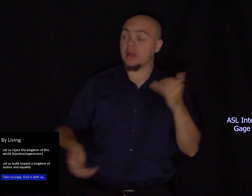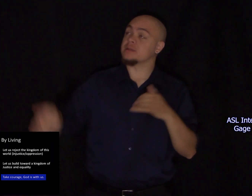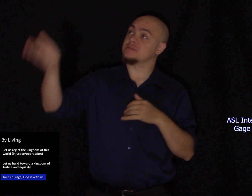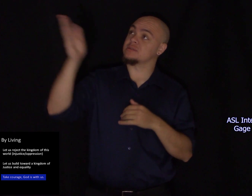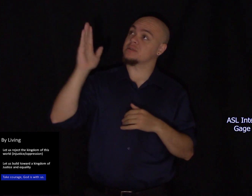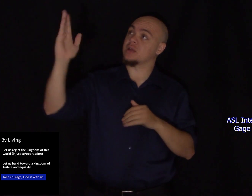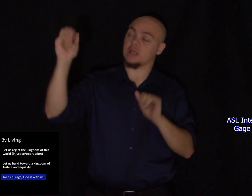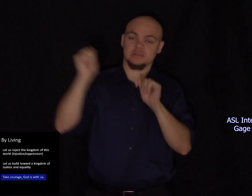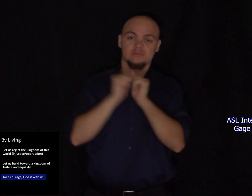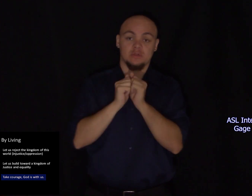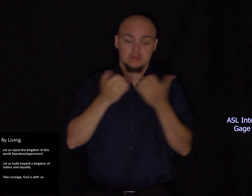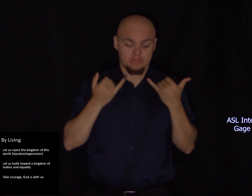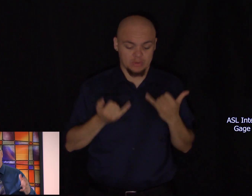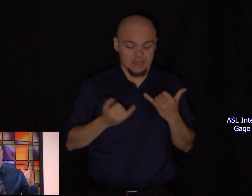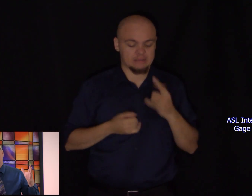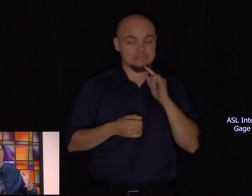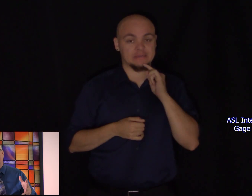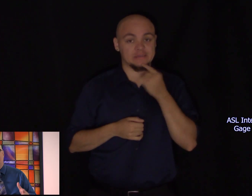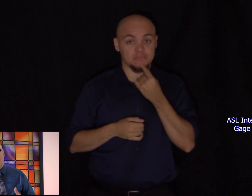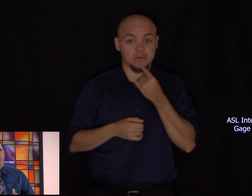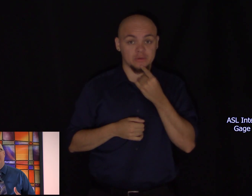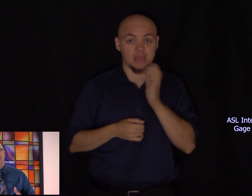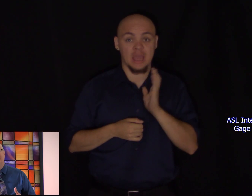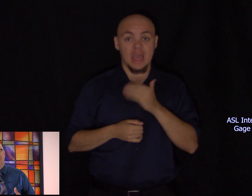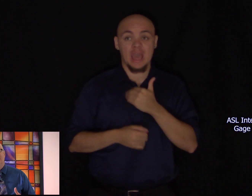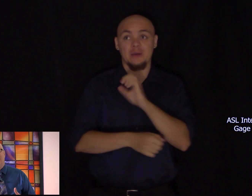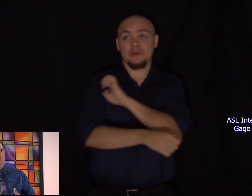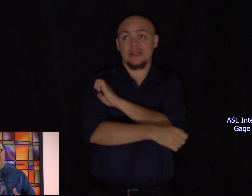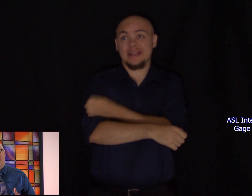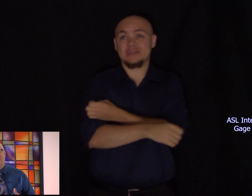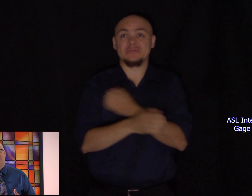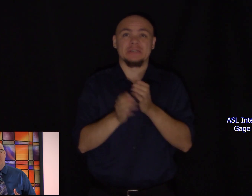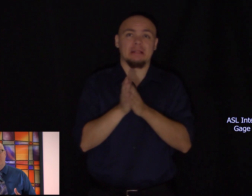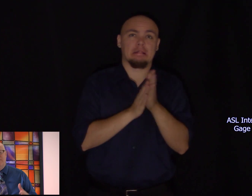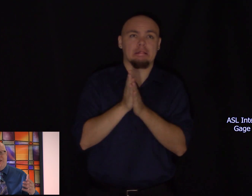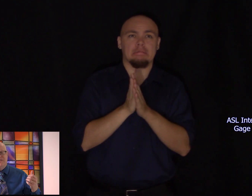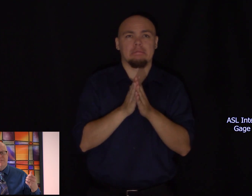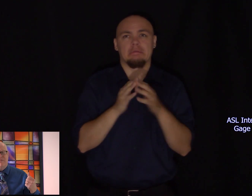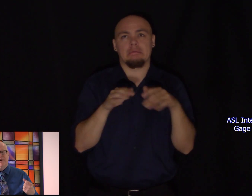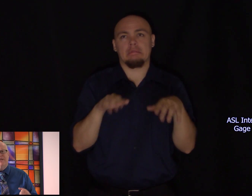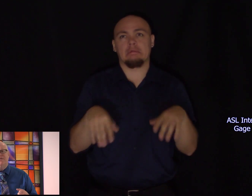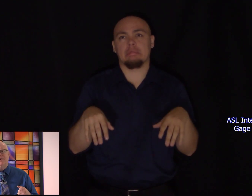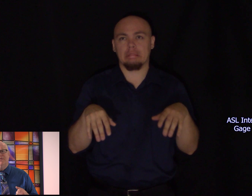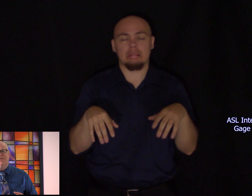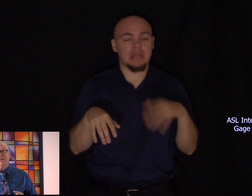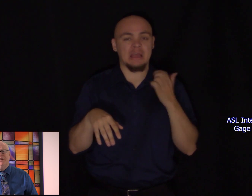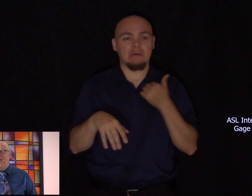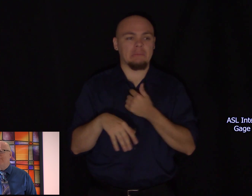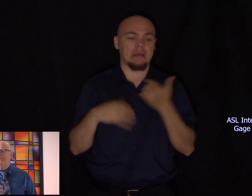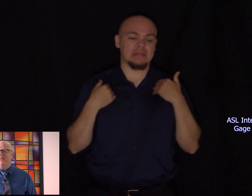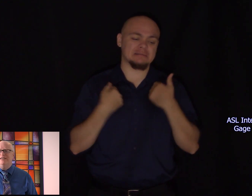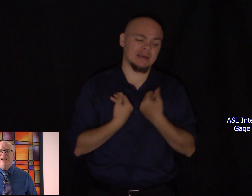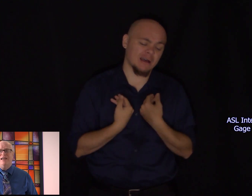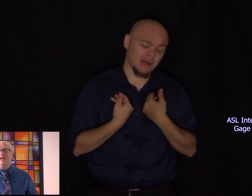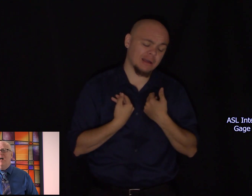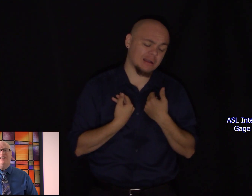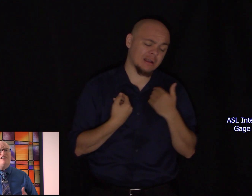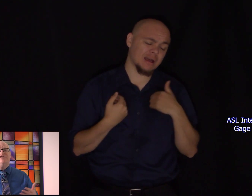is with us we're disappointed right now we've lost some of our our zeal and when we get done a lot of